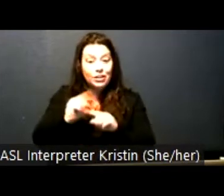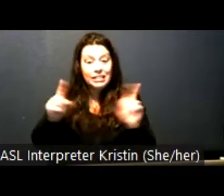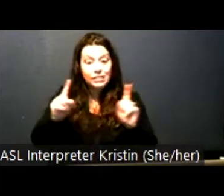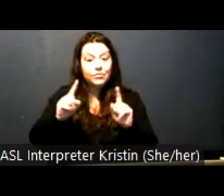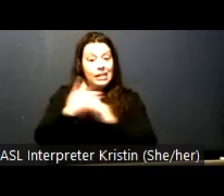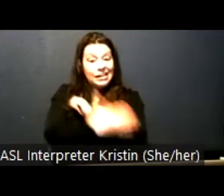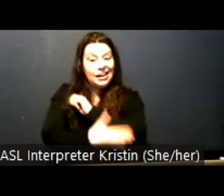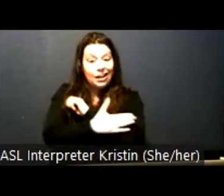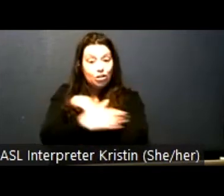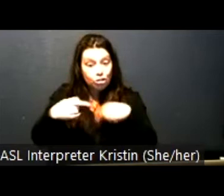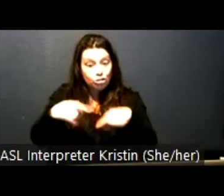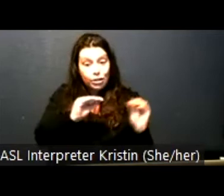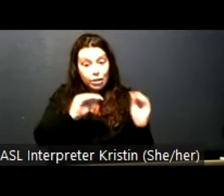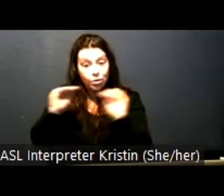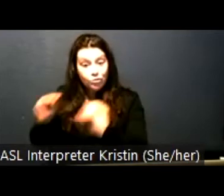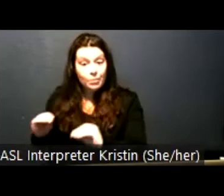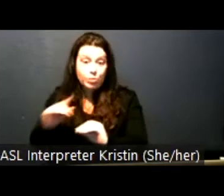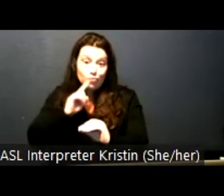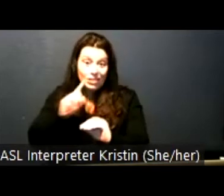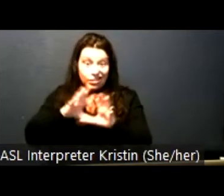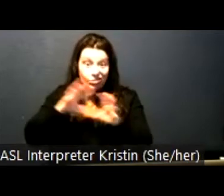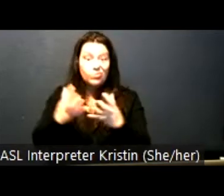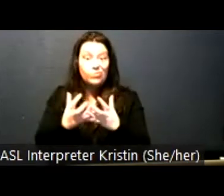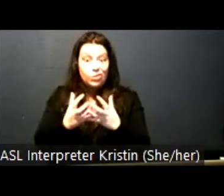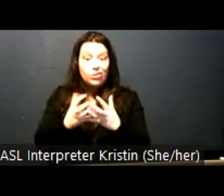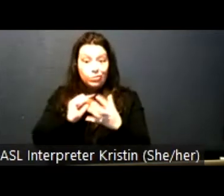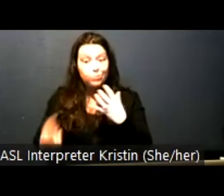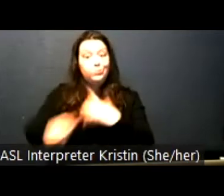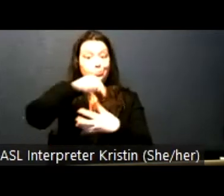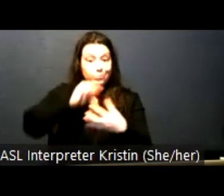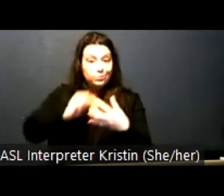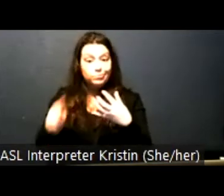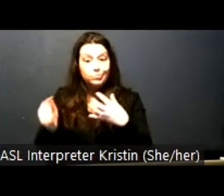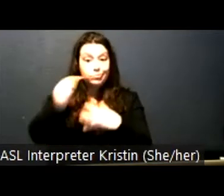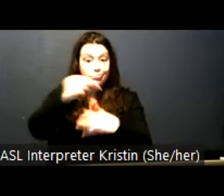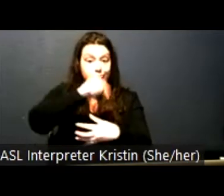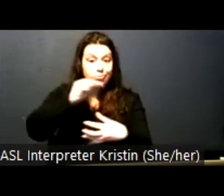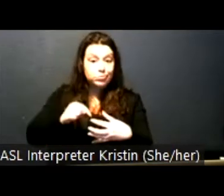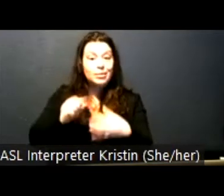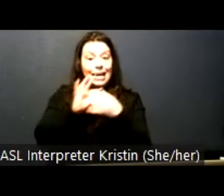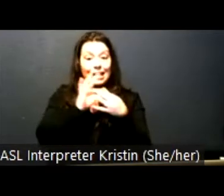travelers that connect all of us and make us really think how, how much we share even though